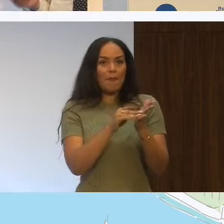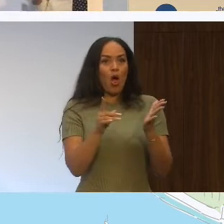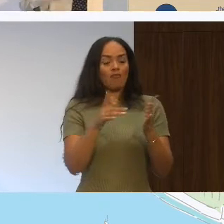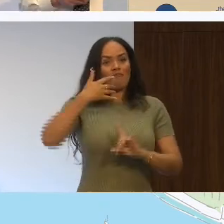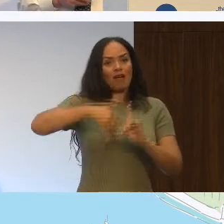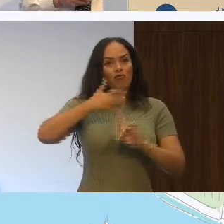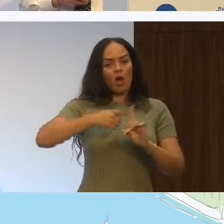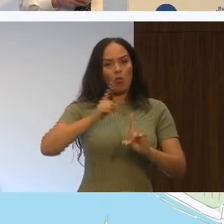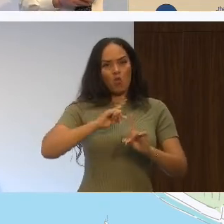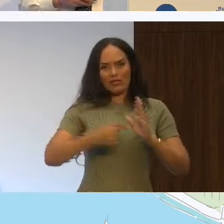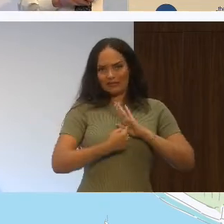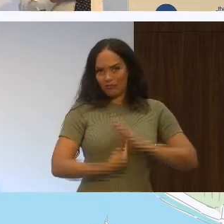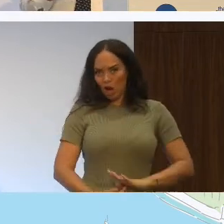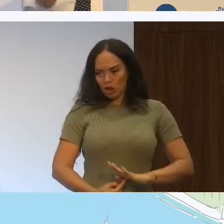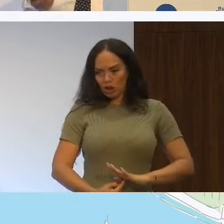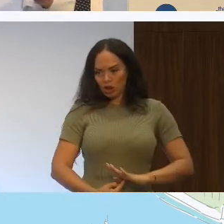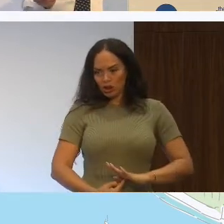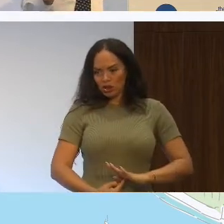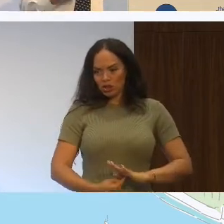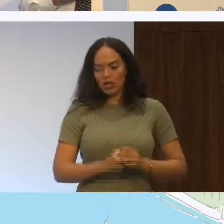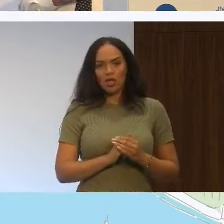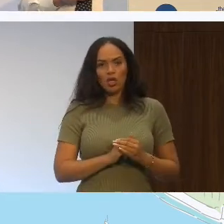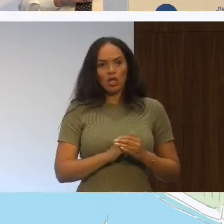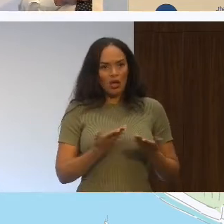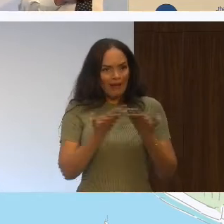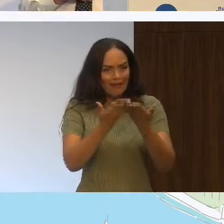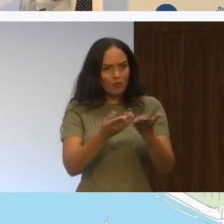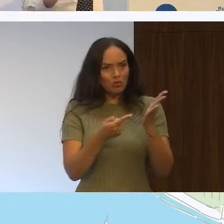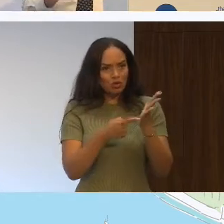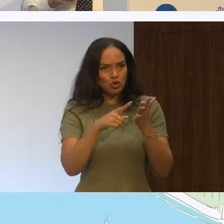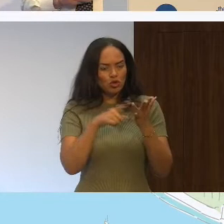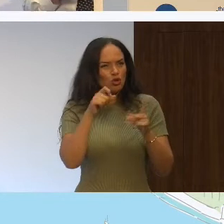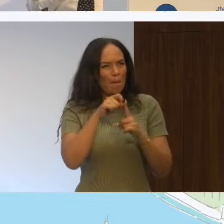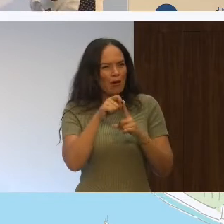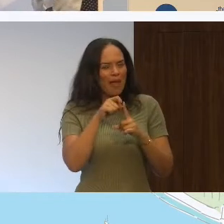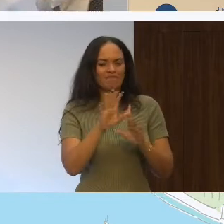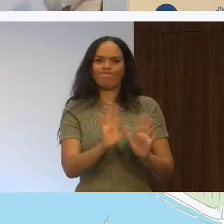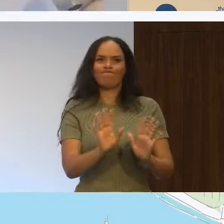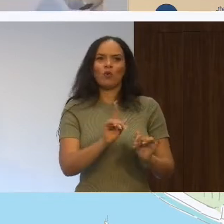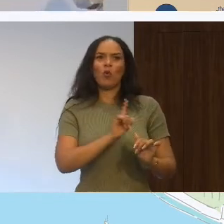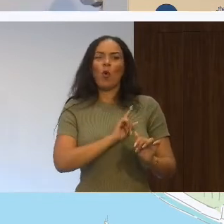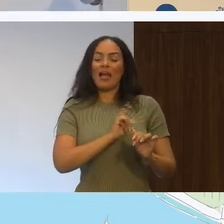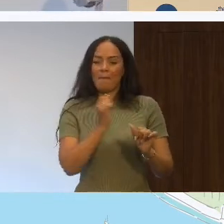give you topiramate because topiramate makes some people feel really low and that's probably the best oral